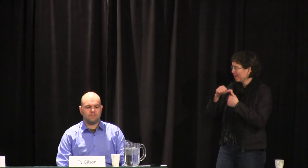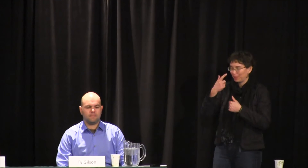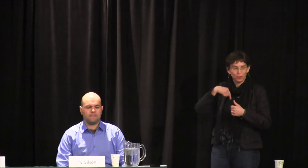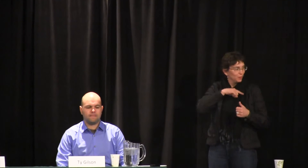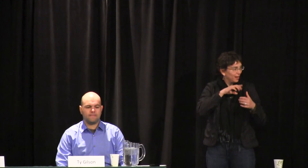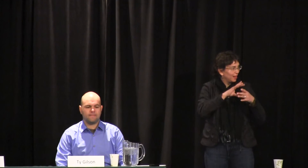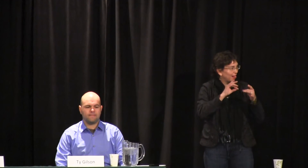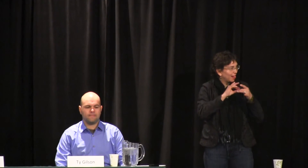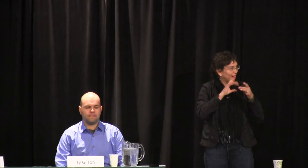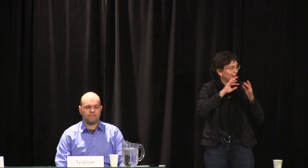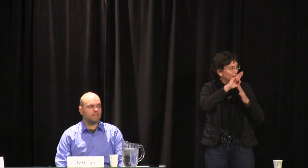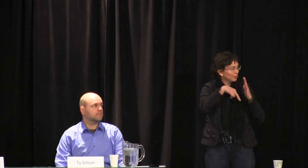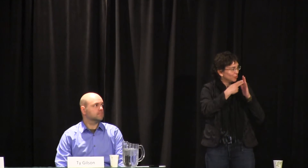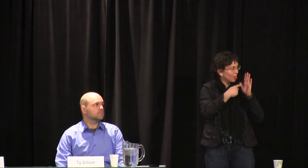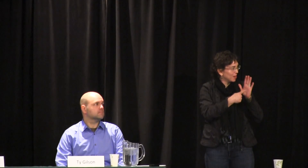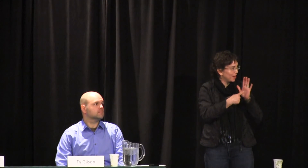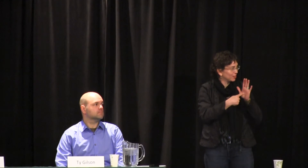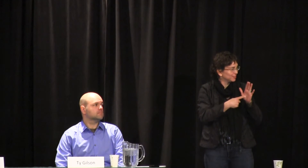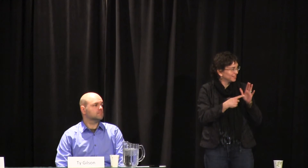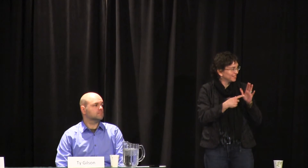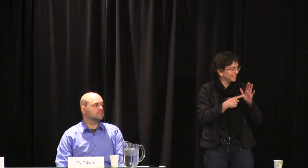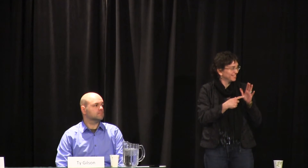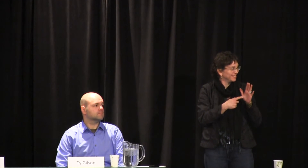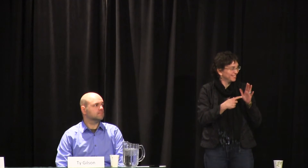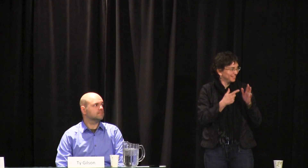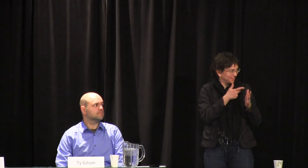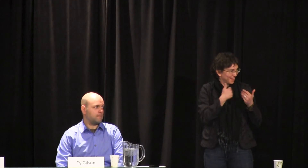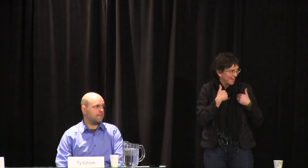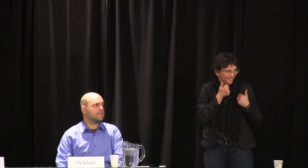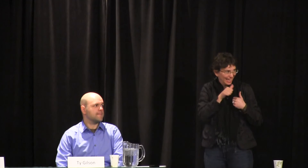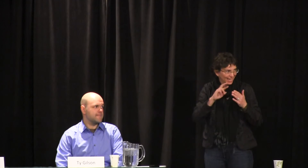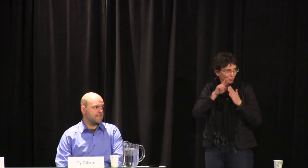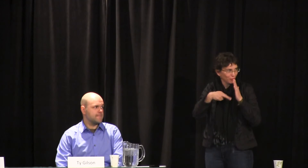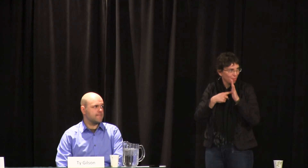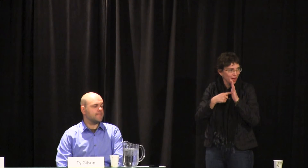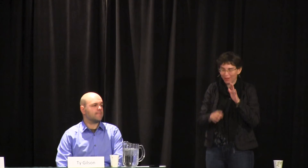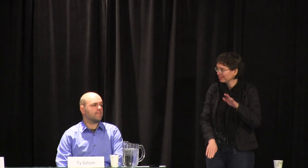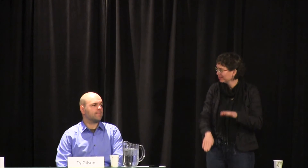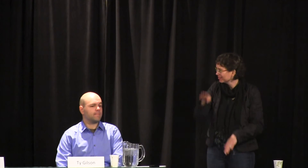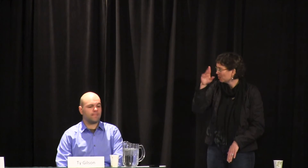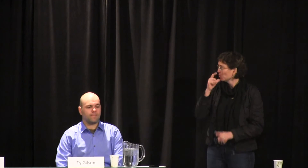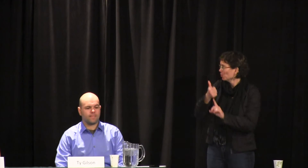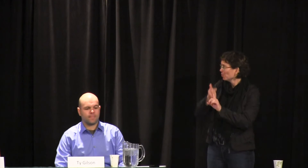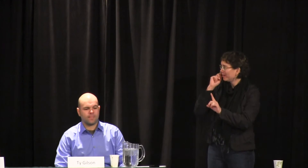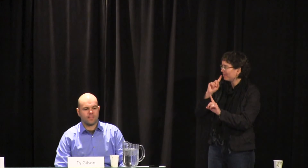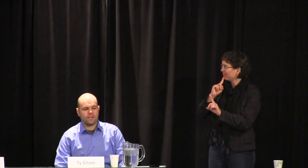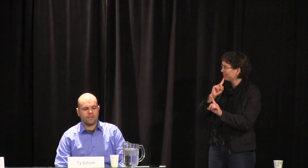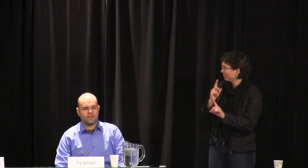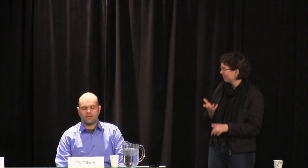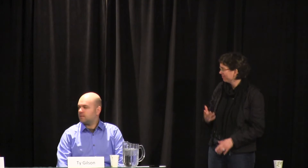What's next? Okay, remember we talked about role models. Does anybody have any role models growing up,